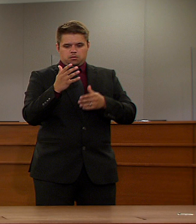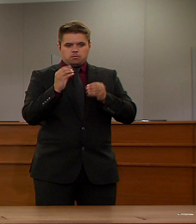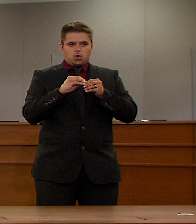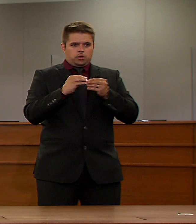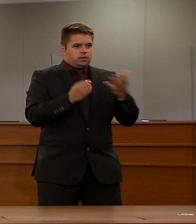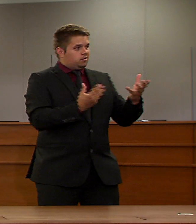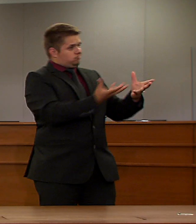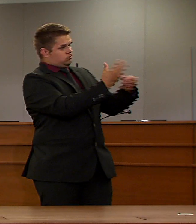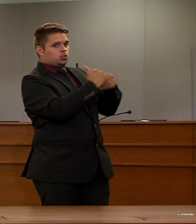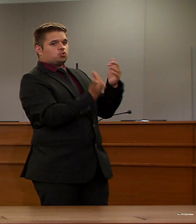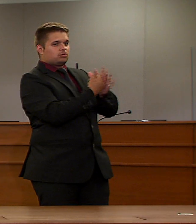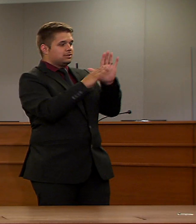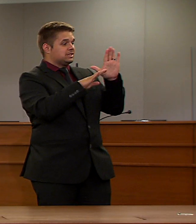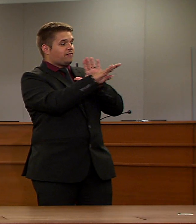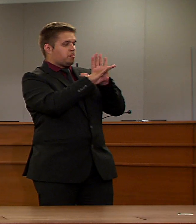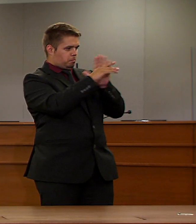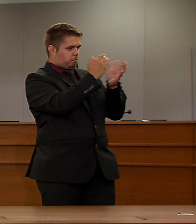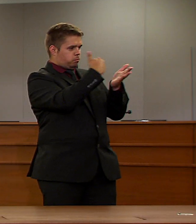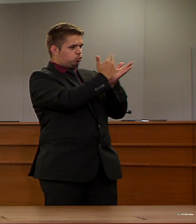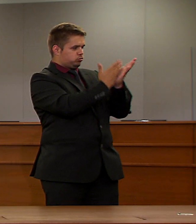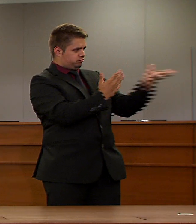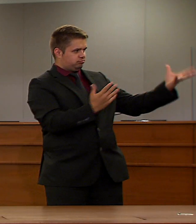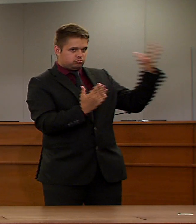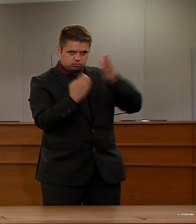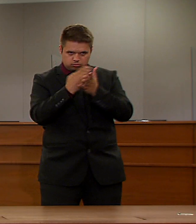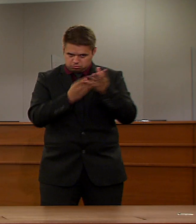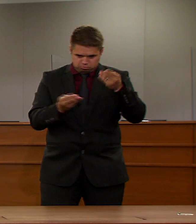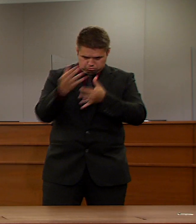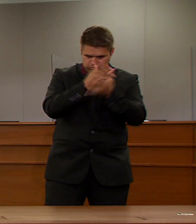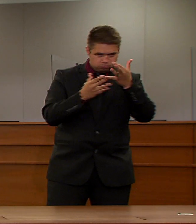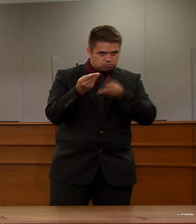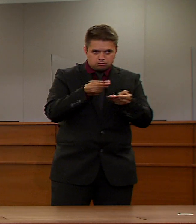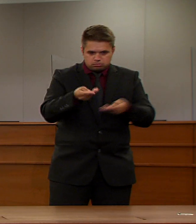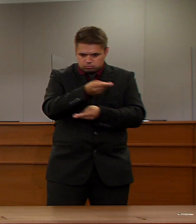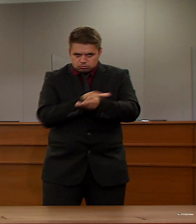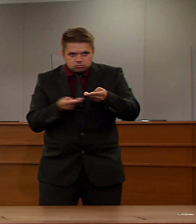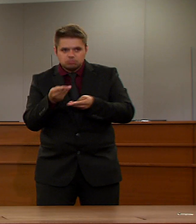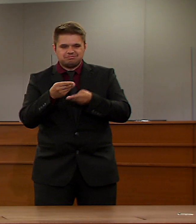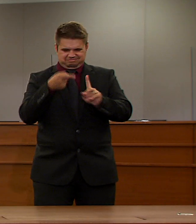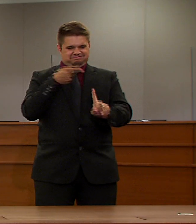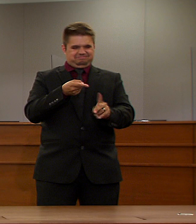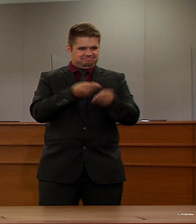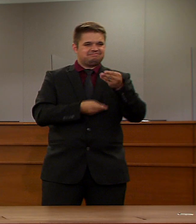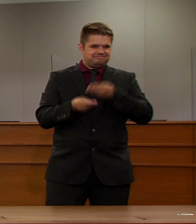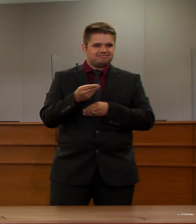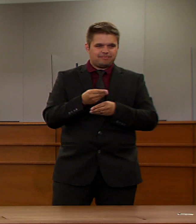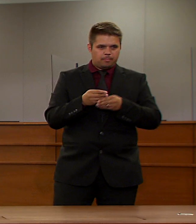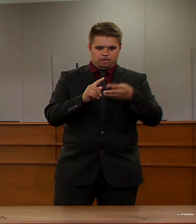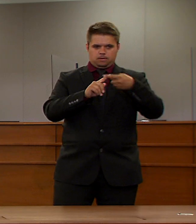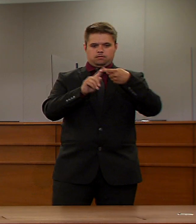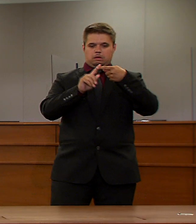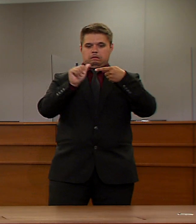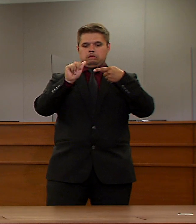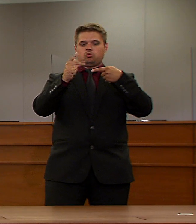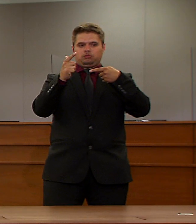engagement opportunities starting in early August and we look forward to hearing from you. I want to end today by sharing